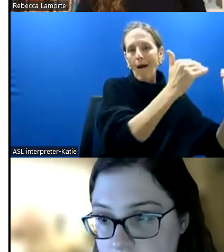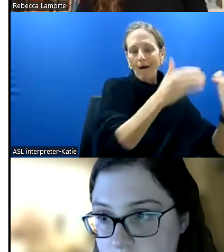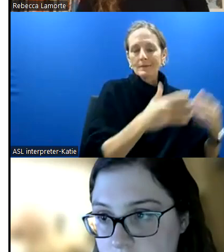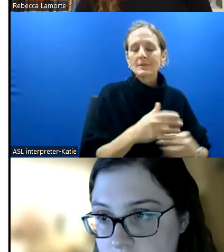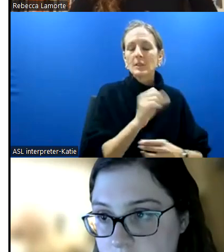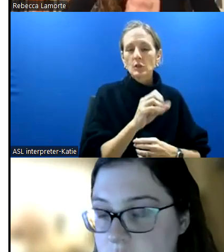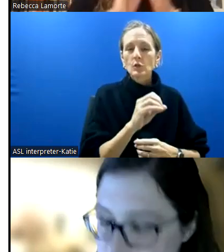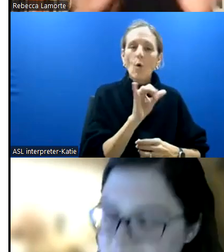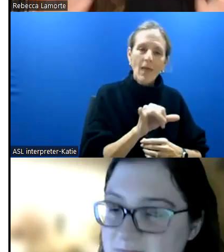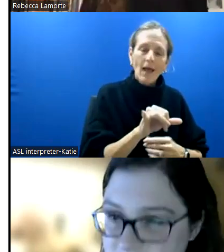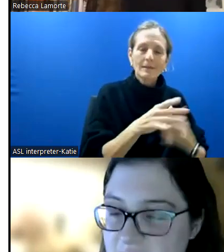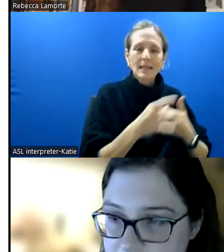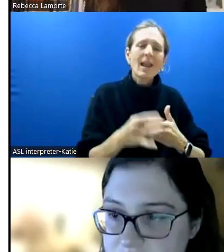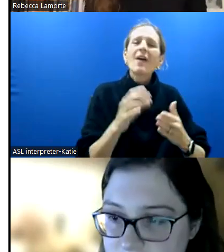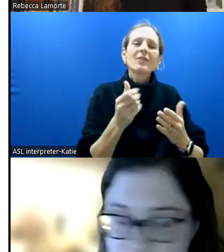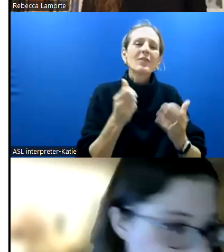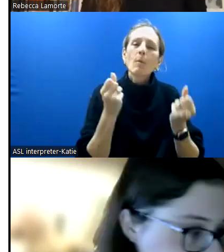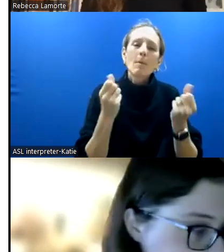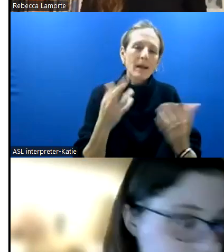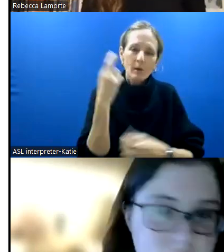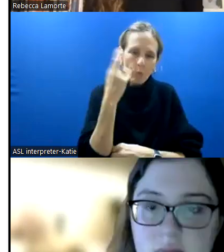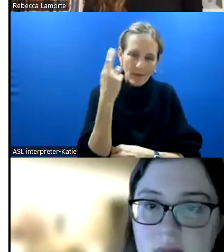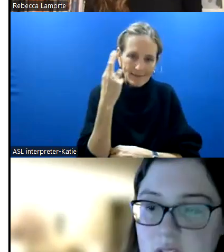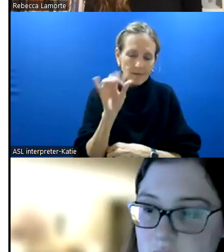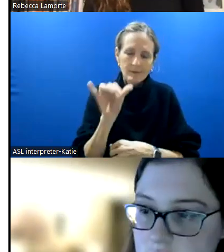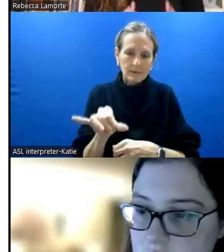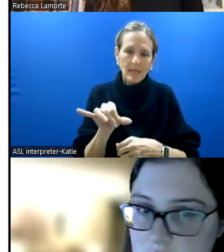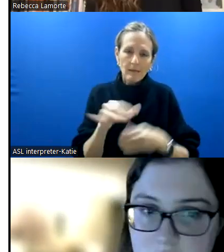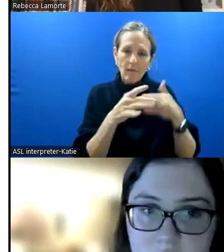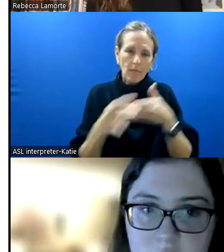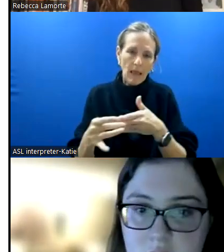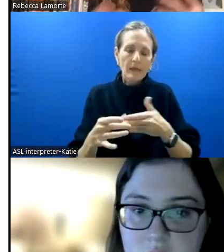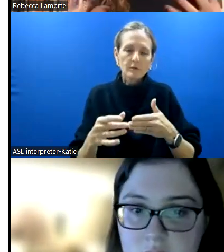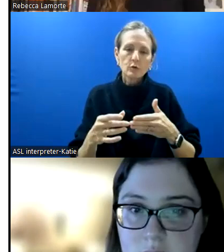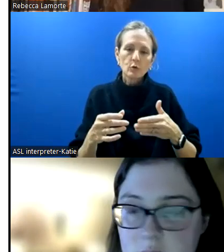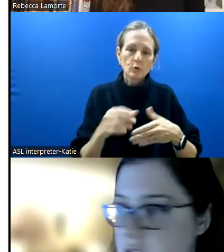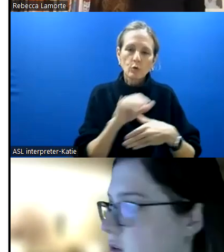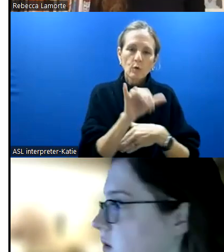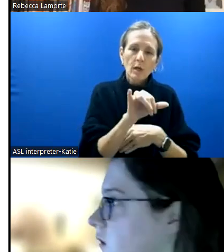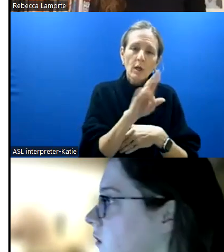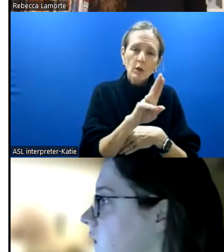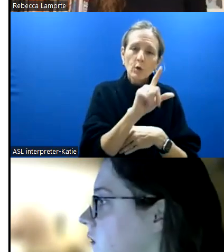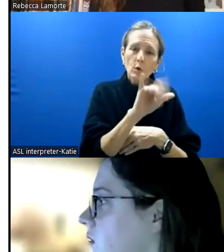So there were a number of other things that impacted that. But Yuh-Line was great to have in public office,